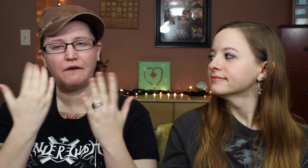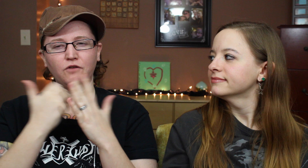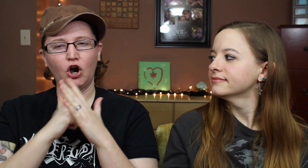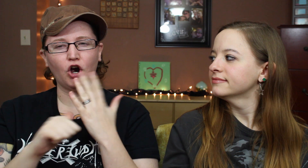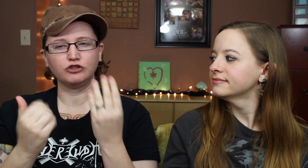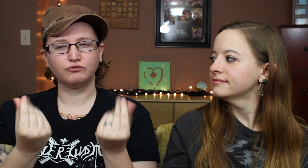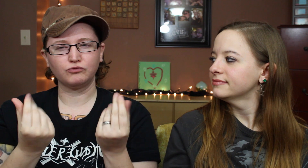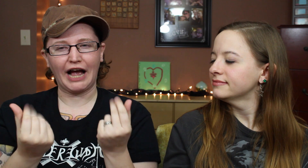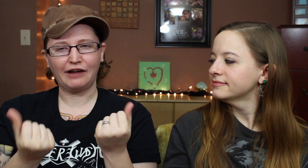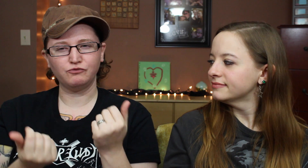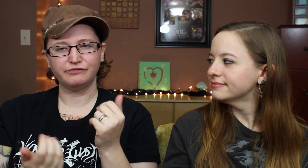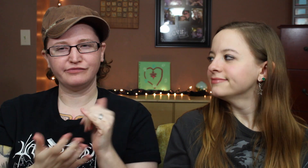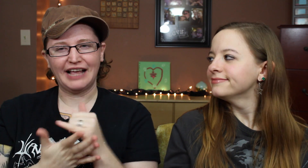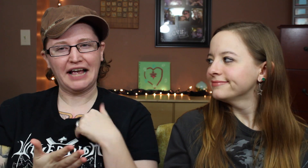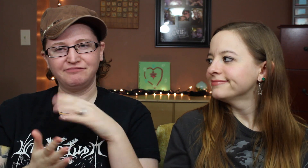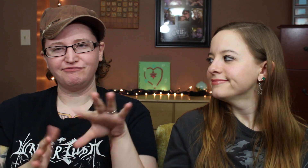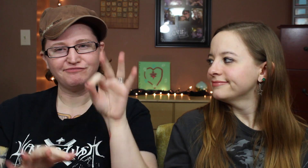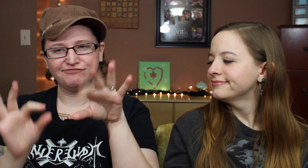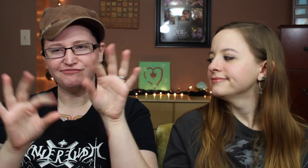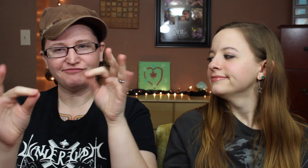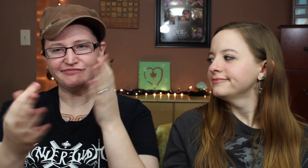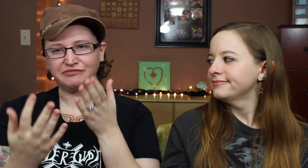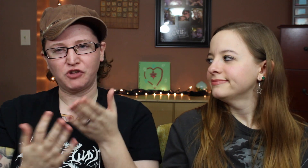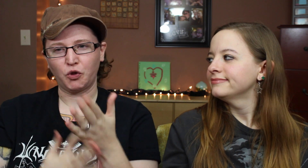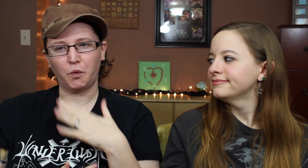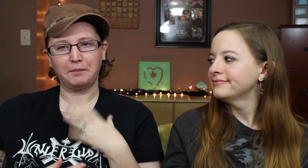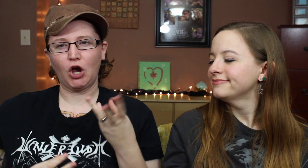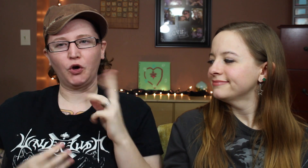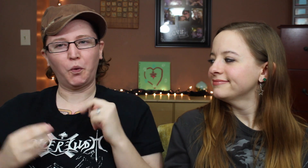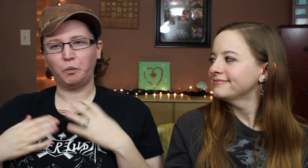So there's a lot of underground music that I